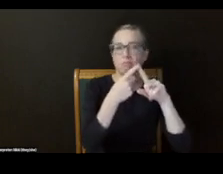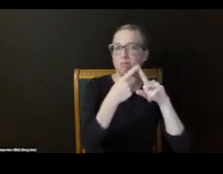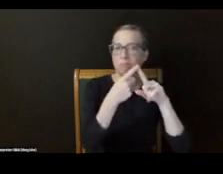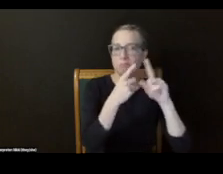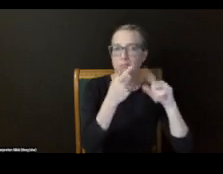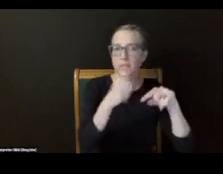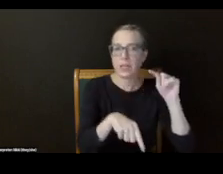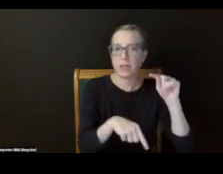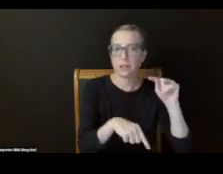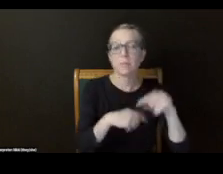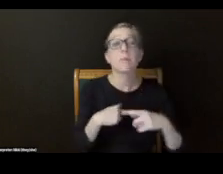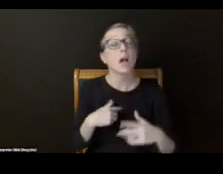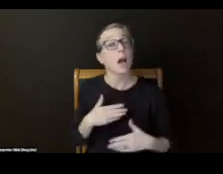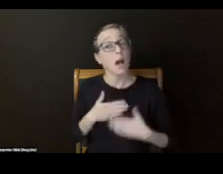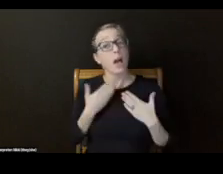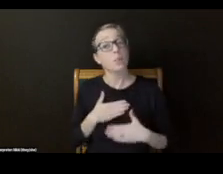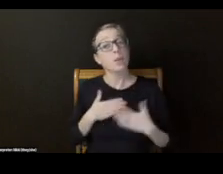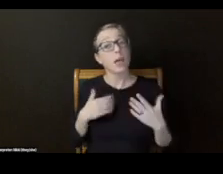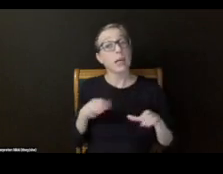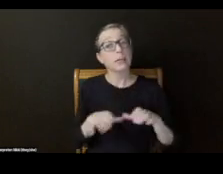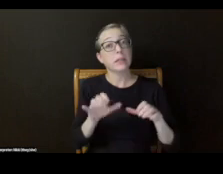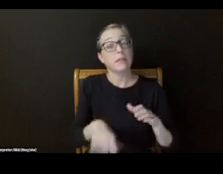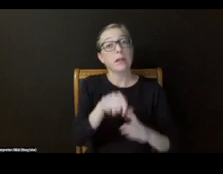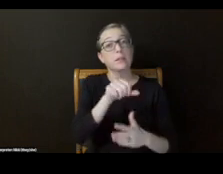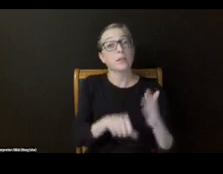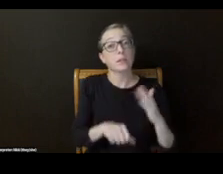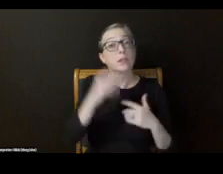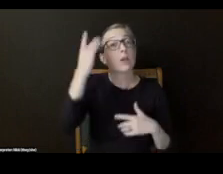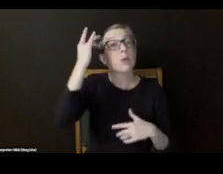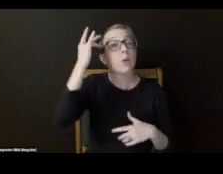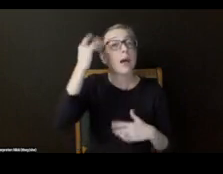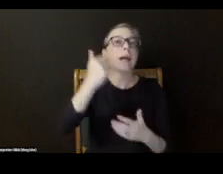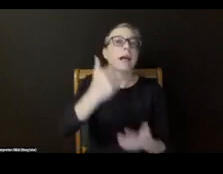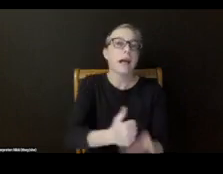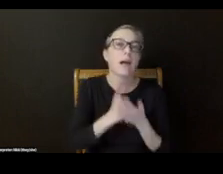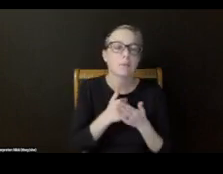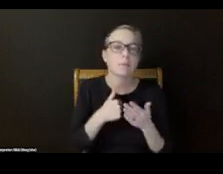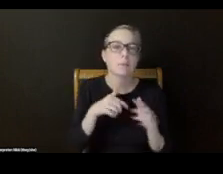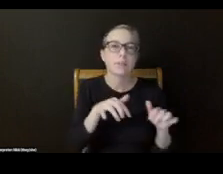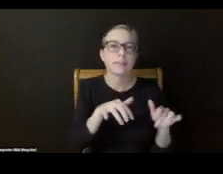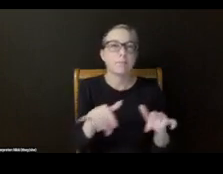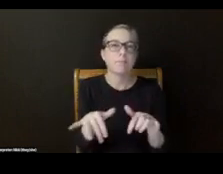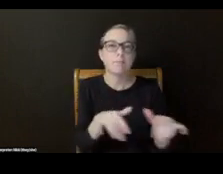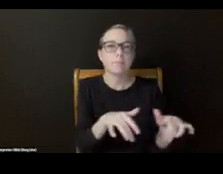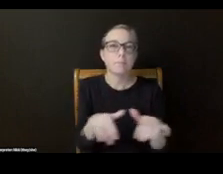because it helps with typing and finger painting